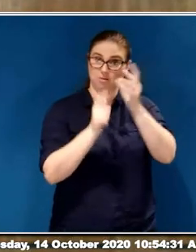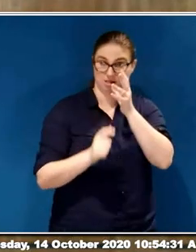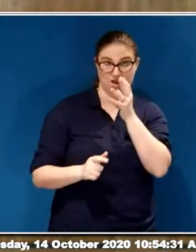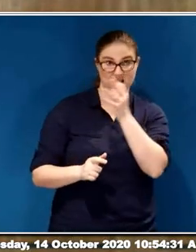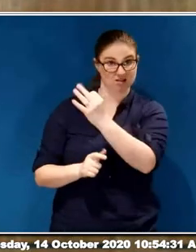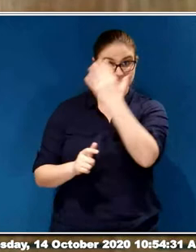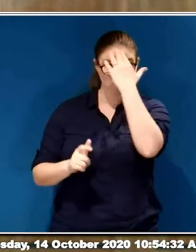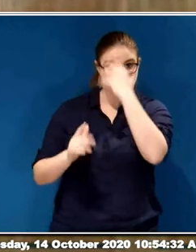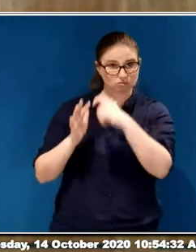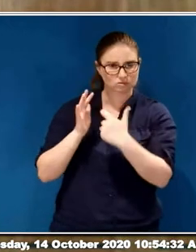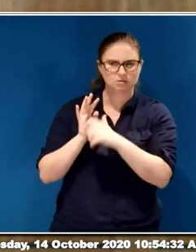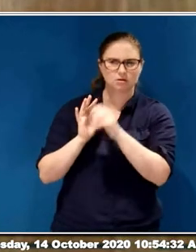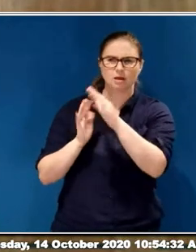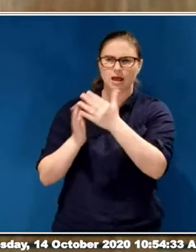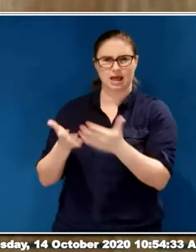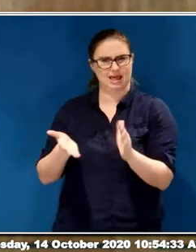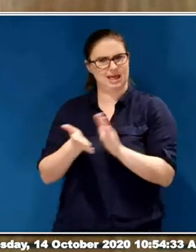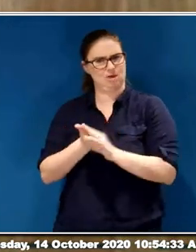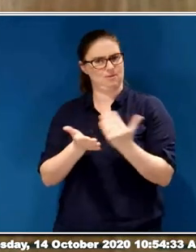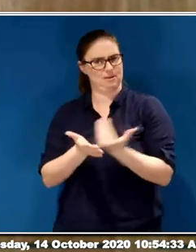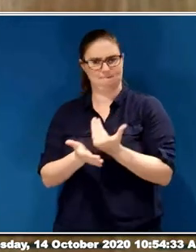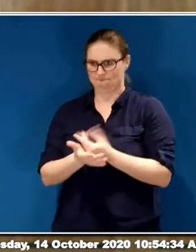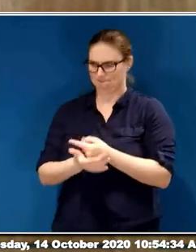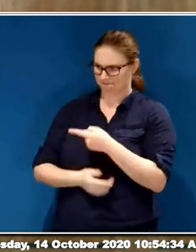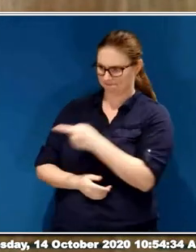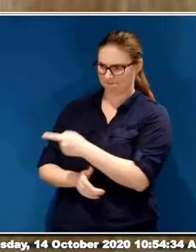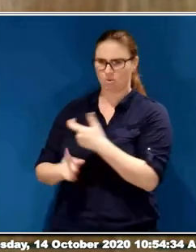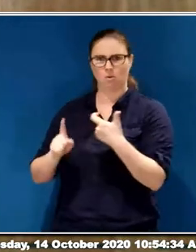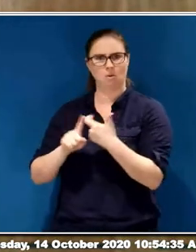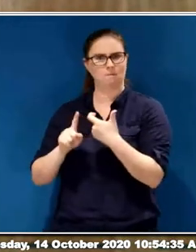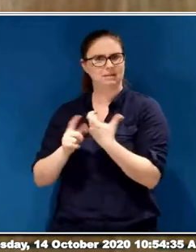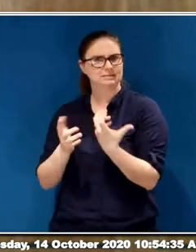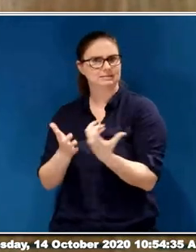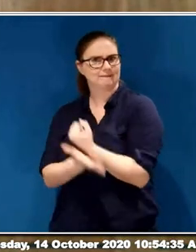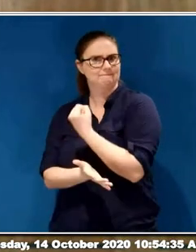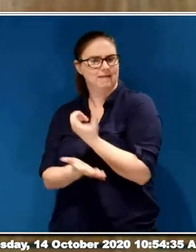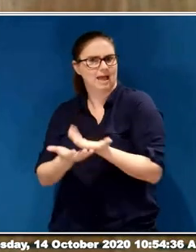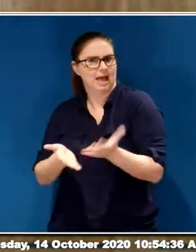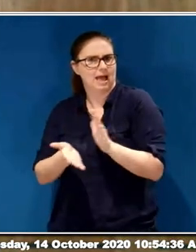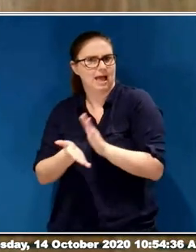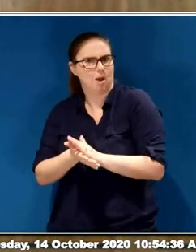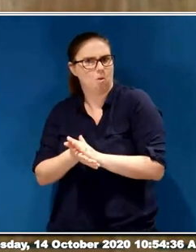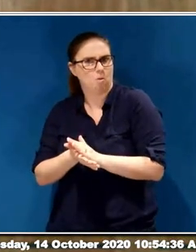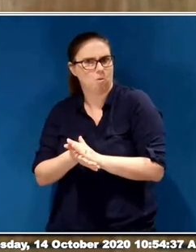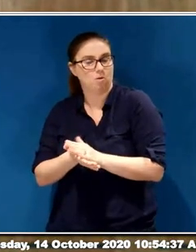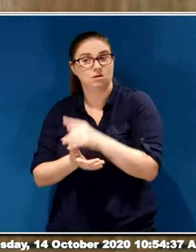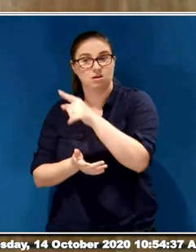if everybody else was in lockdown, and the advice from the psychiatrist to the Principal was to call 000.